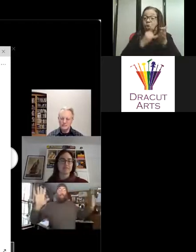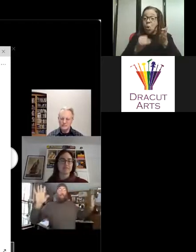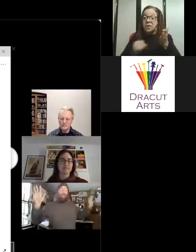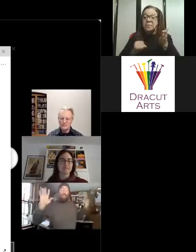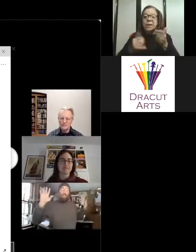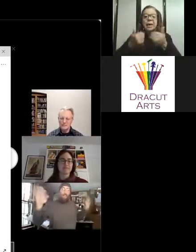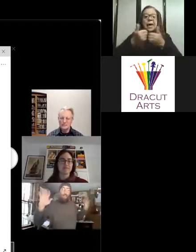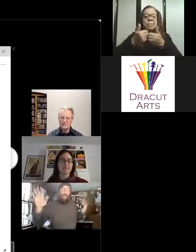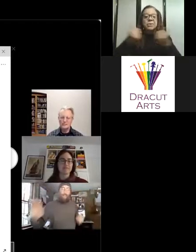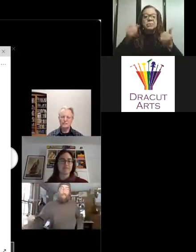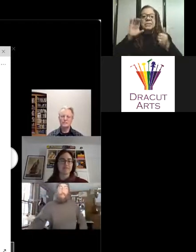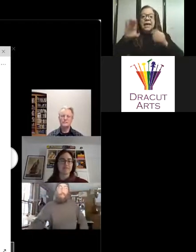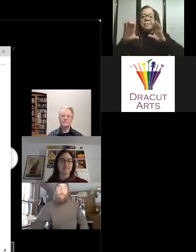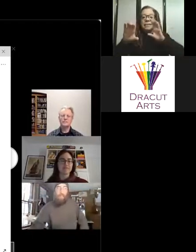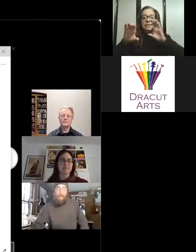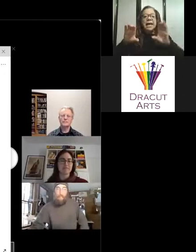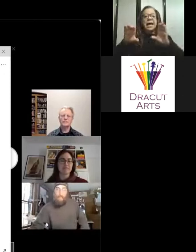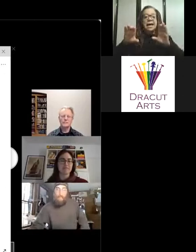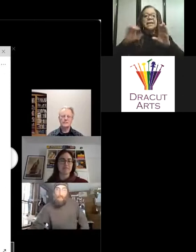side by side, trying to make it a little clearer to see the details.